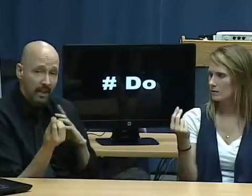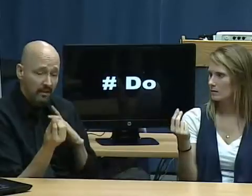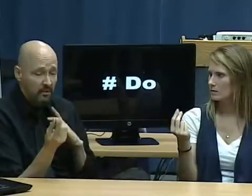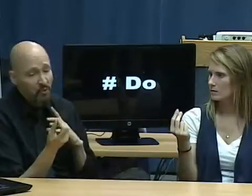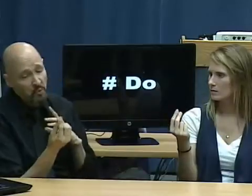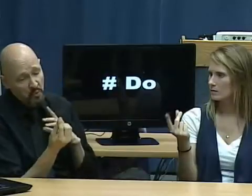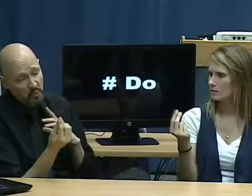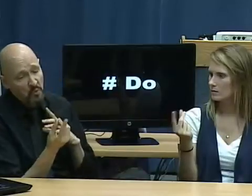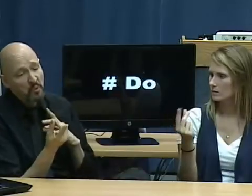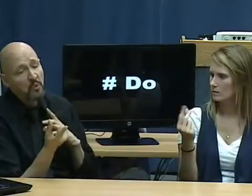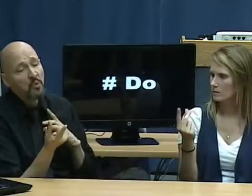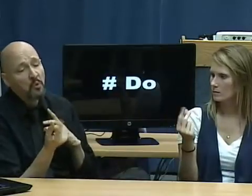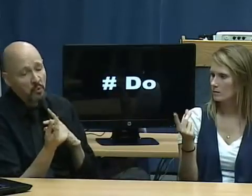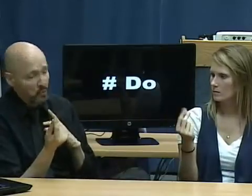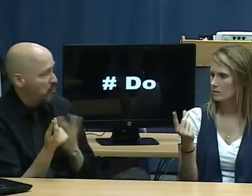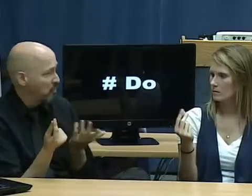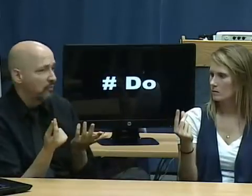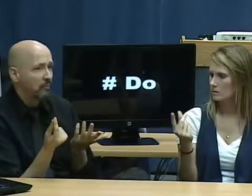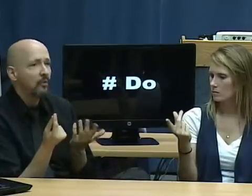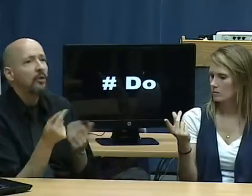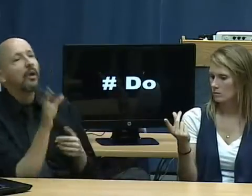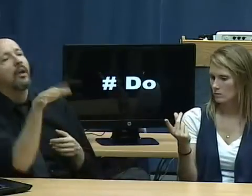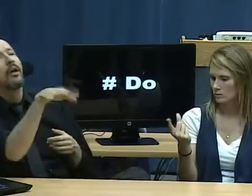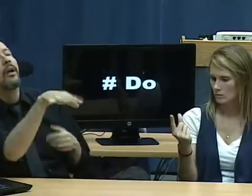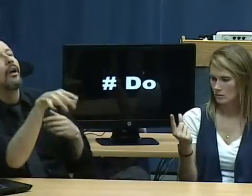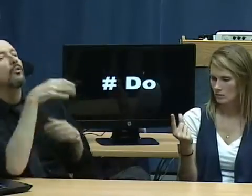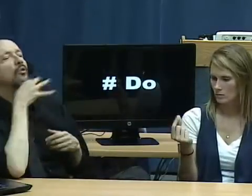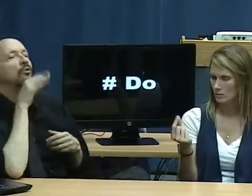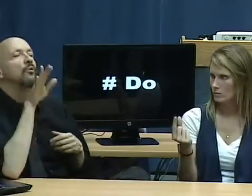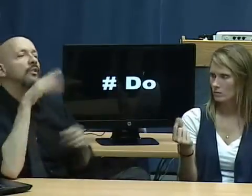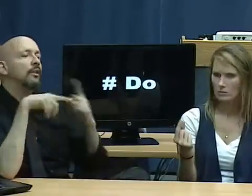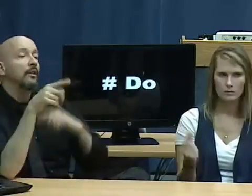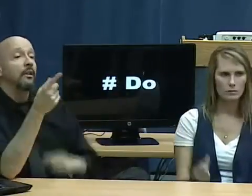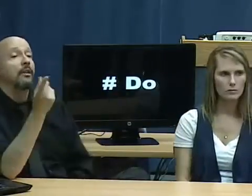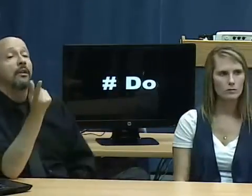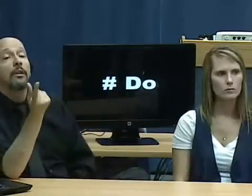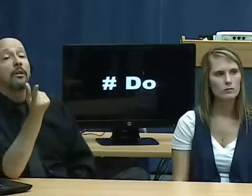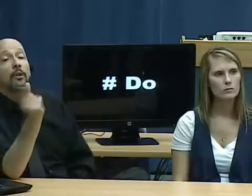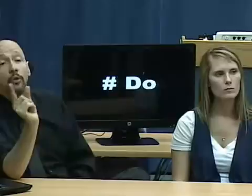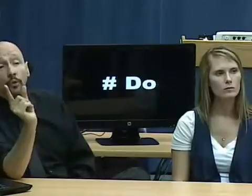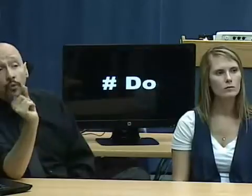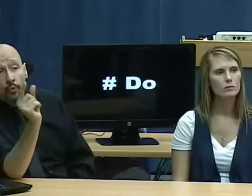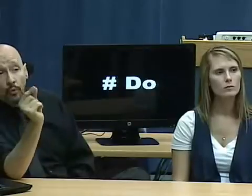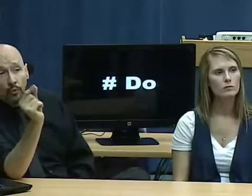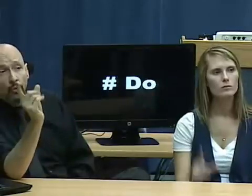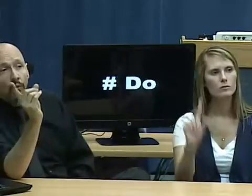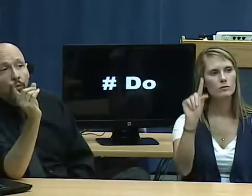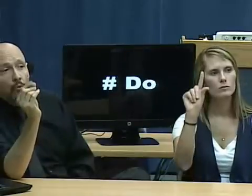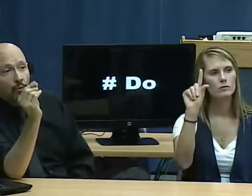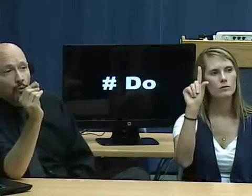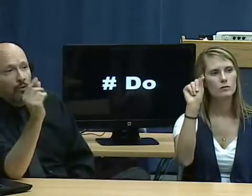This handshape is fine, too. Hey, I'm curious. Do you sign #DO like this, or this?